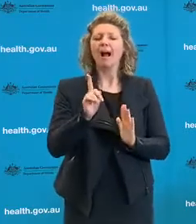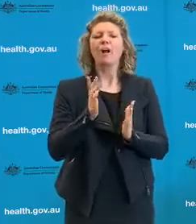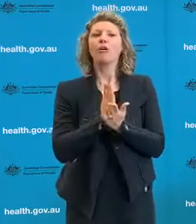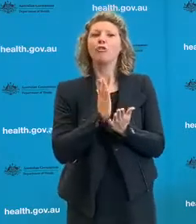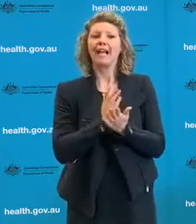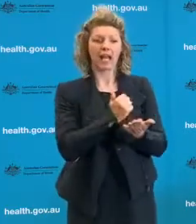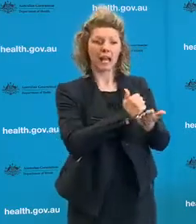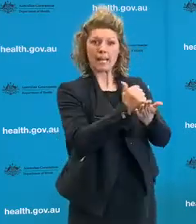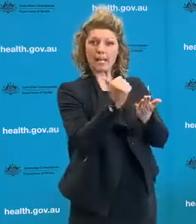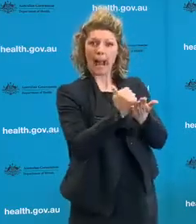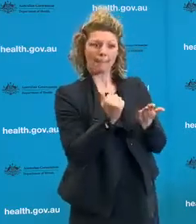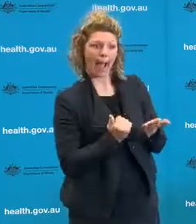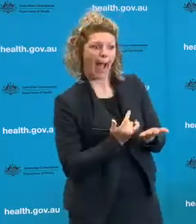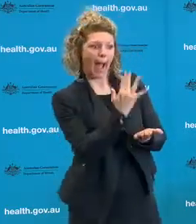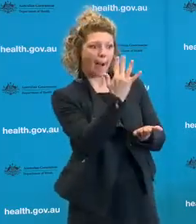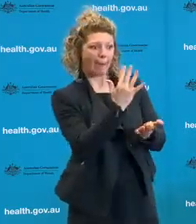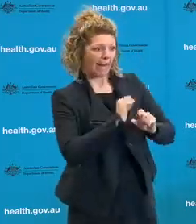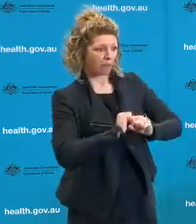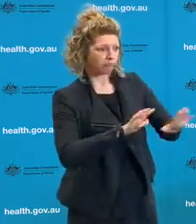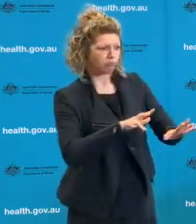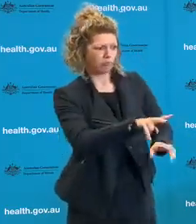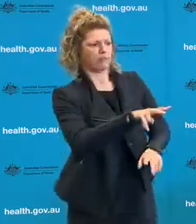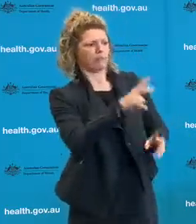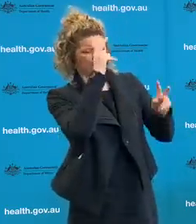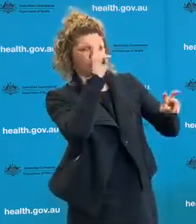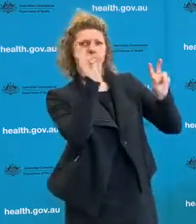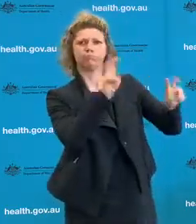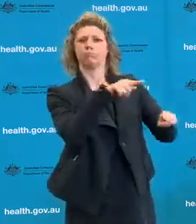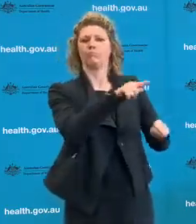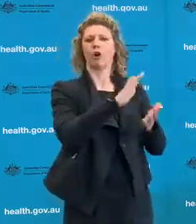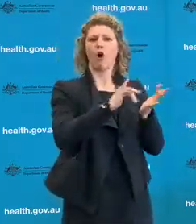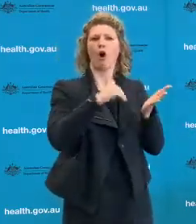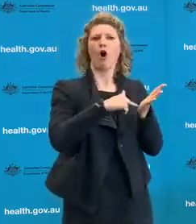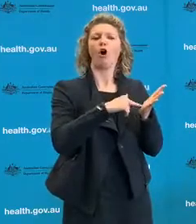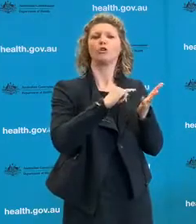numbers but also the circumstance surrounding COVID-19 cases. Are we